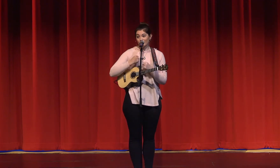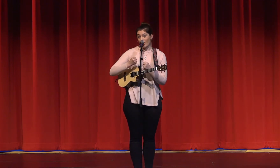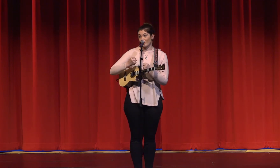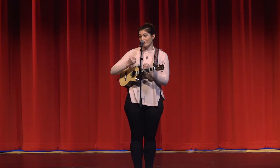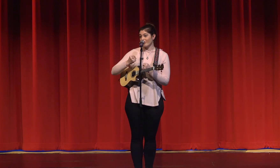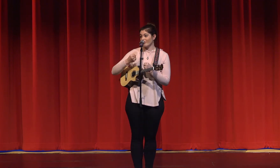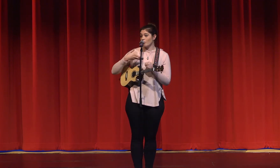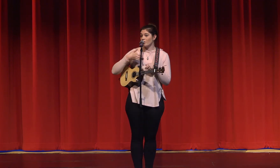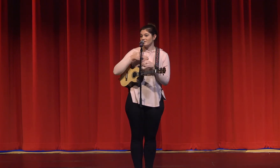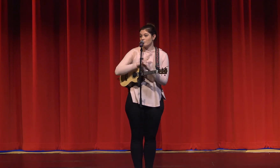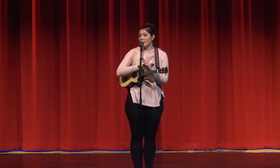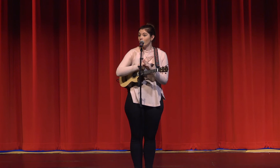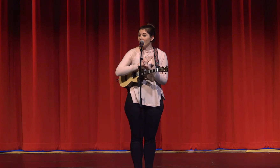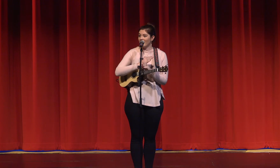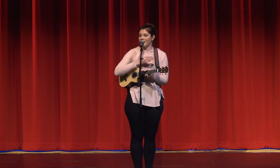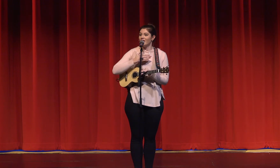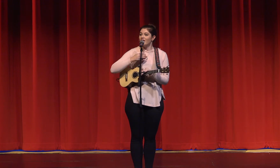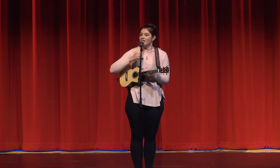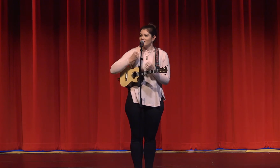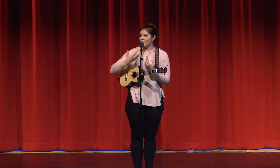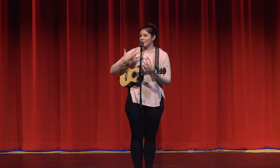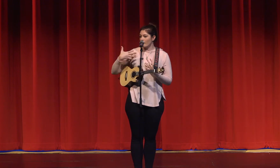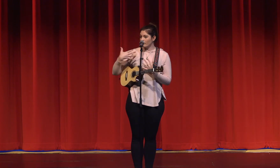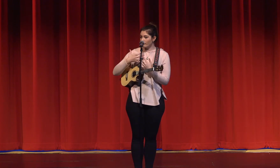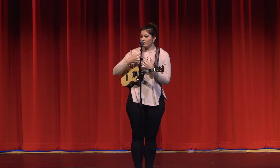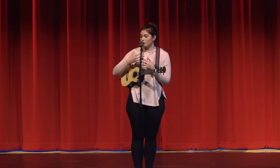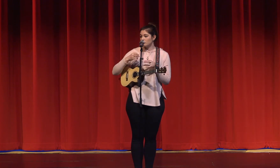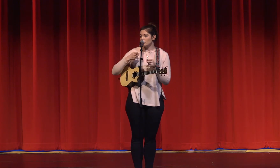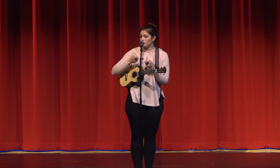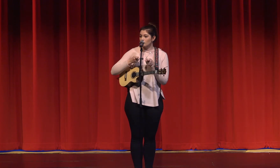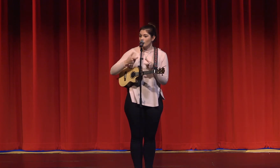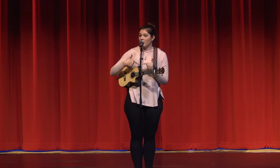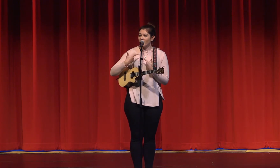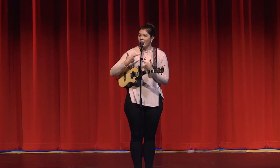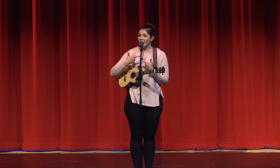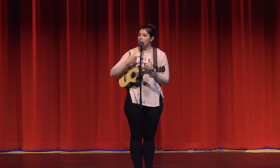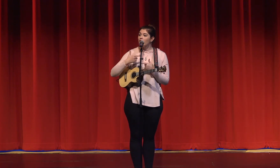stronger than what's in my way, not allowing fear to control my life,